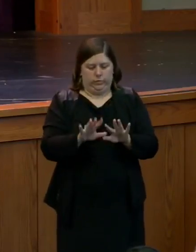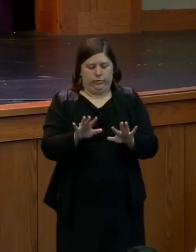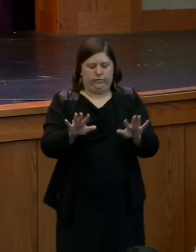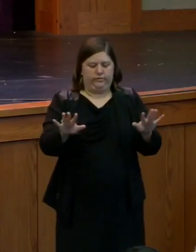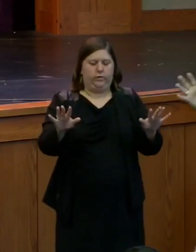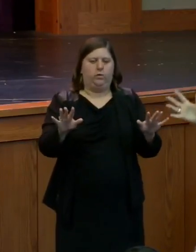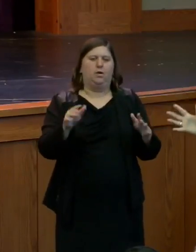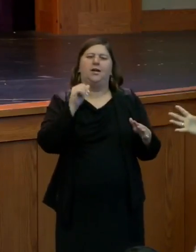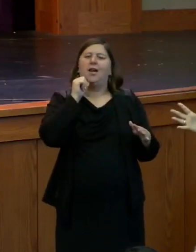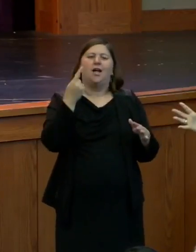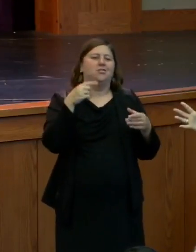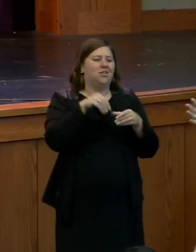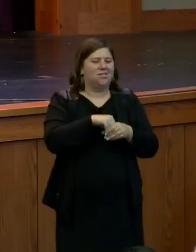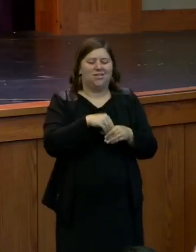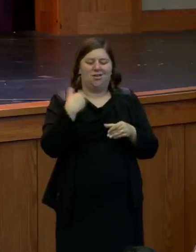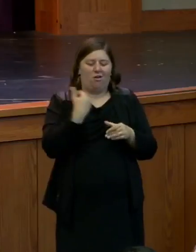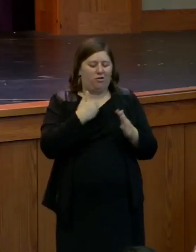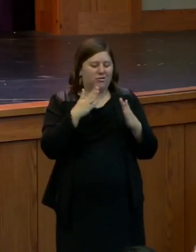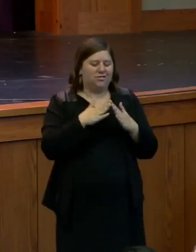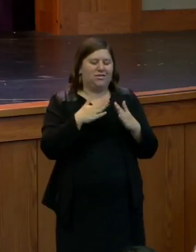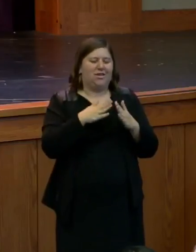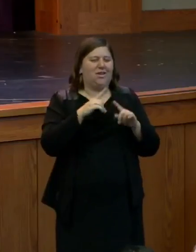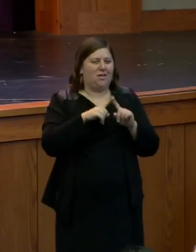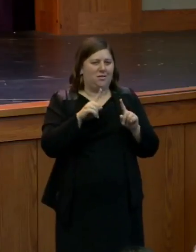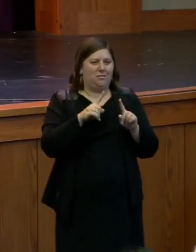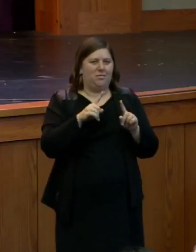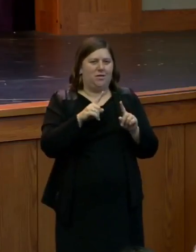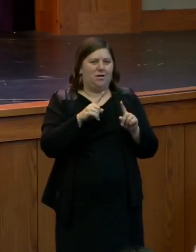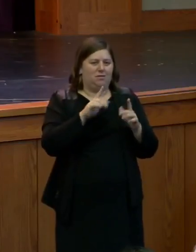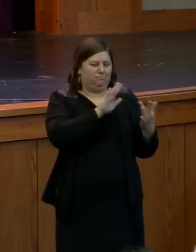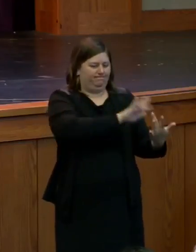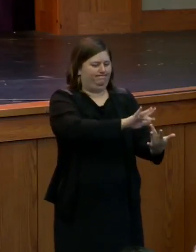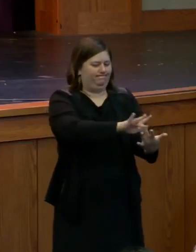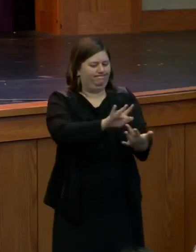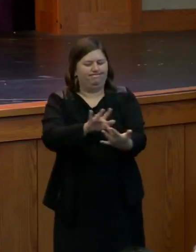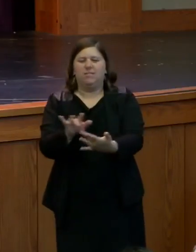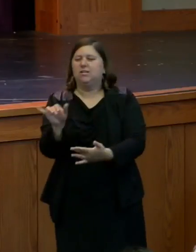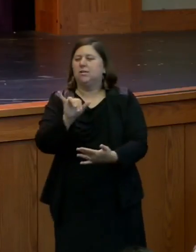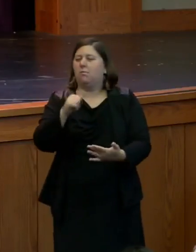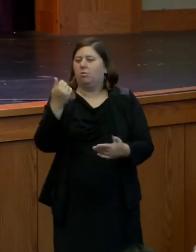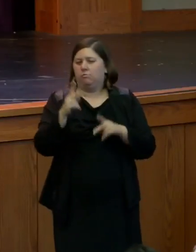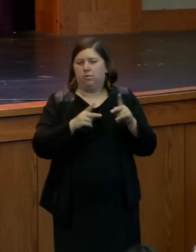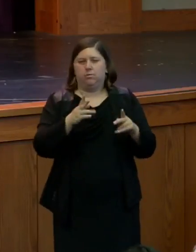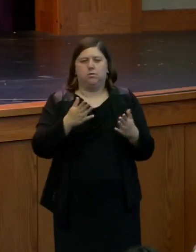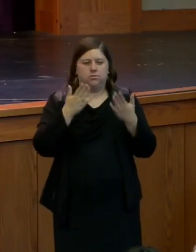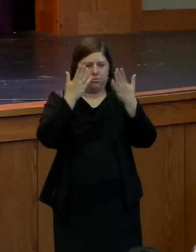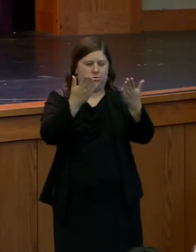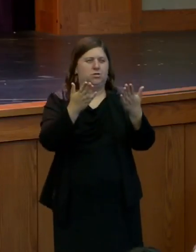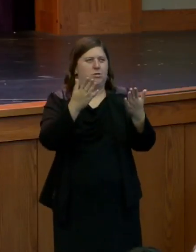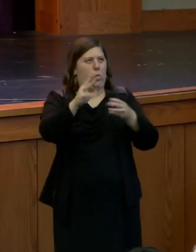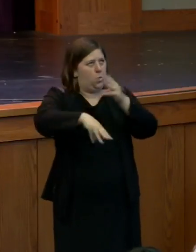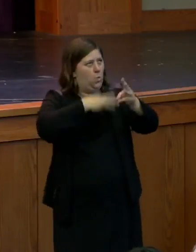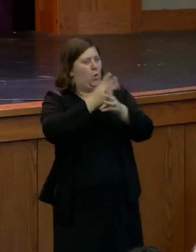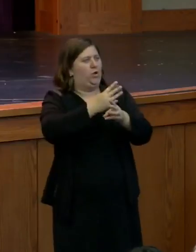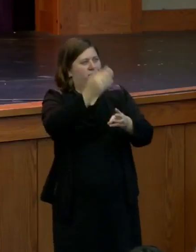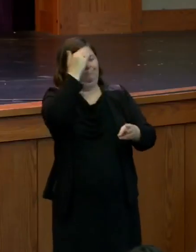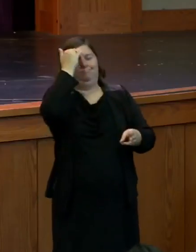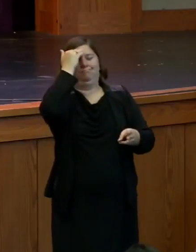NOT JUST WITHIN OUR CITY BUT THAT WE DO AS MANY PEOPLE HAVE SUGGESTED HERE THAT WE MAKE SURE THAT THE WORLD KNOWS THAT, TOO. THANK YOU.